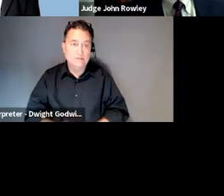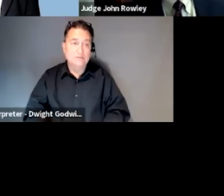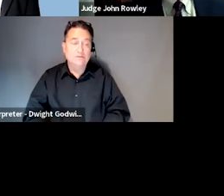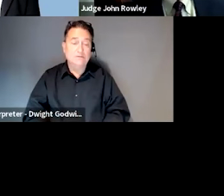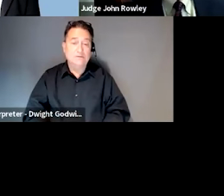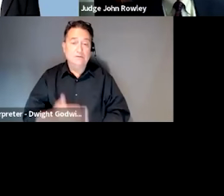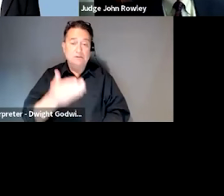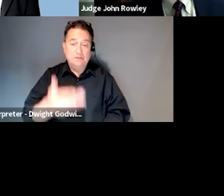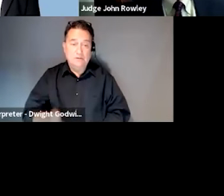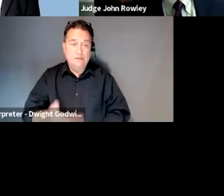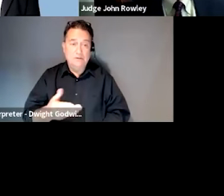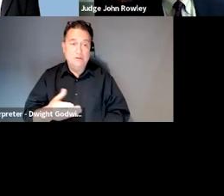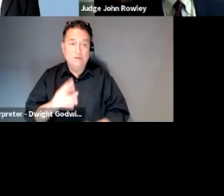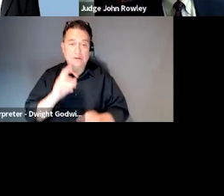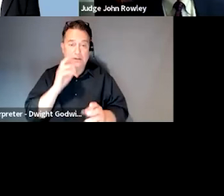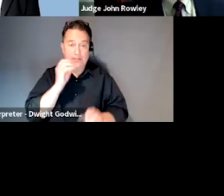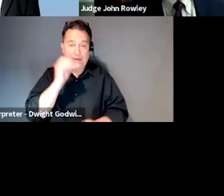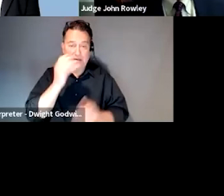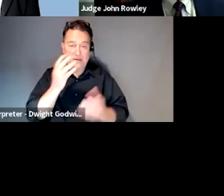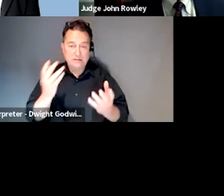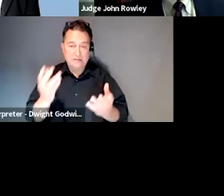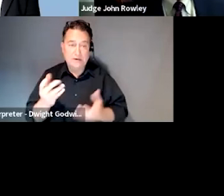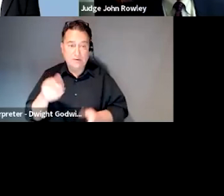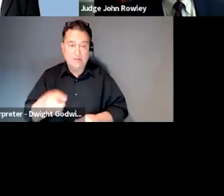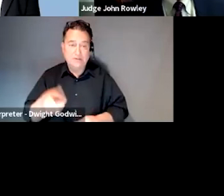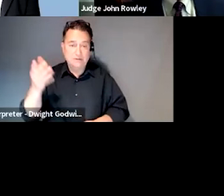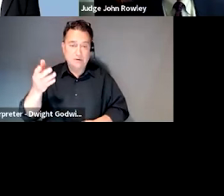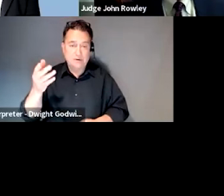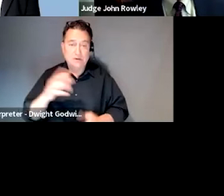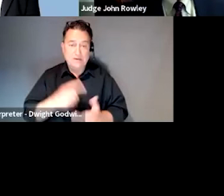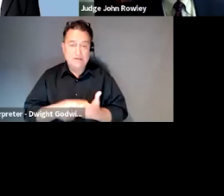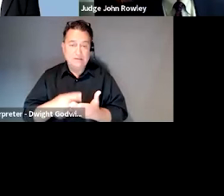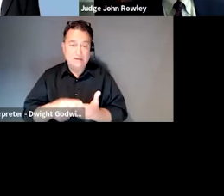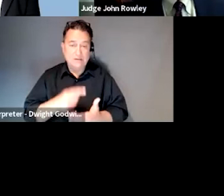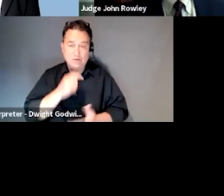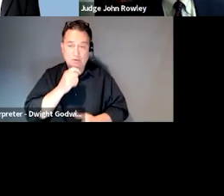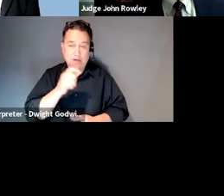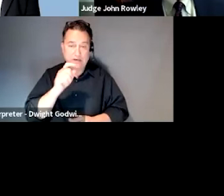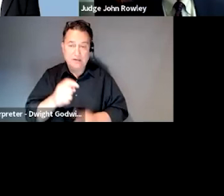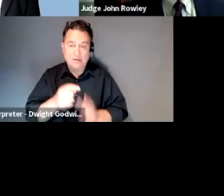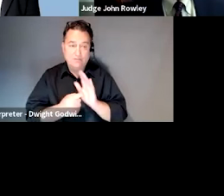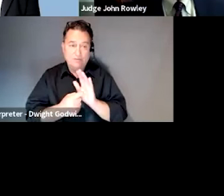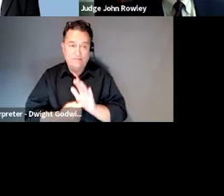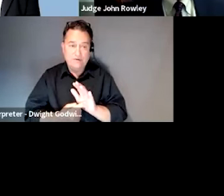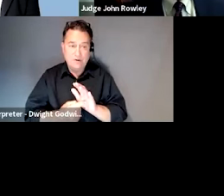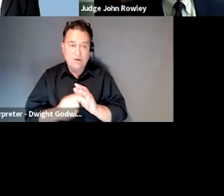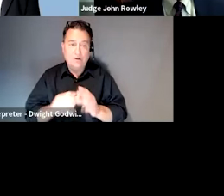The views, opinions, and content expressed in this presentation and discussion do not necessarily reflect the views, opinions,